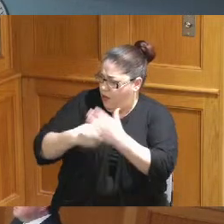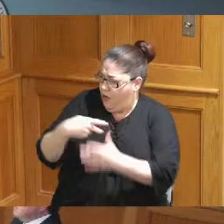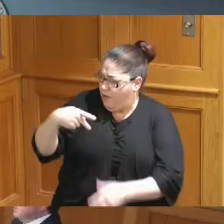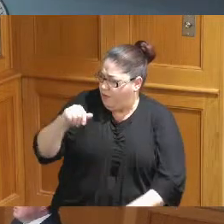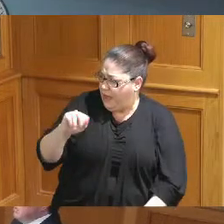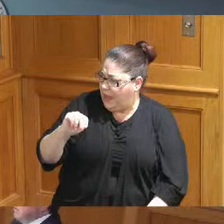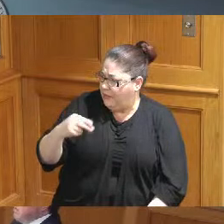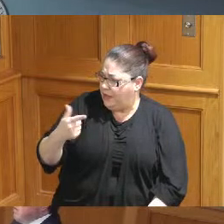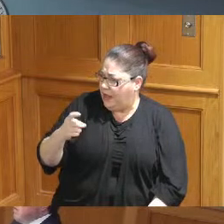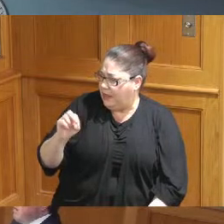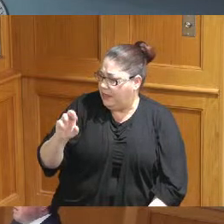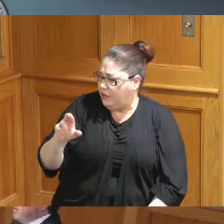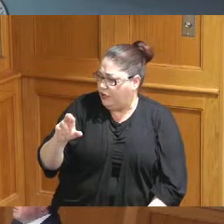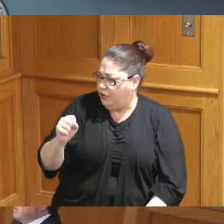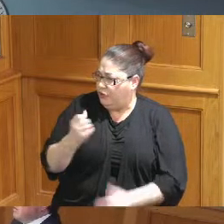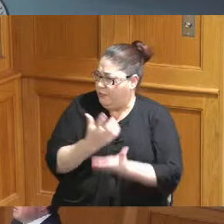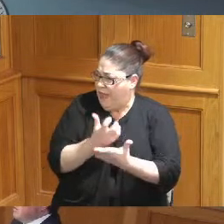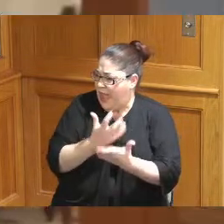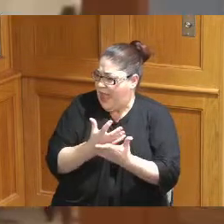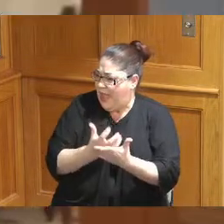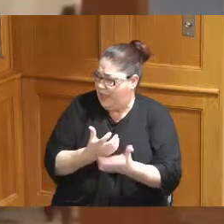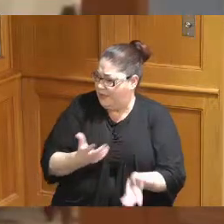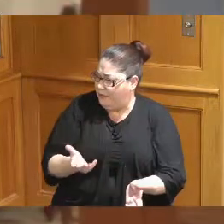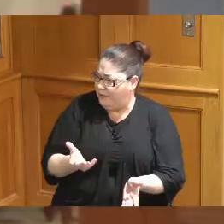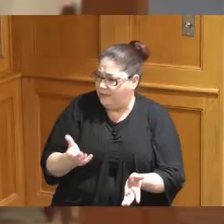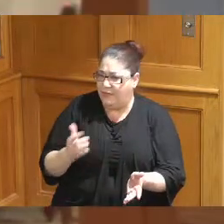I mean I would call everybody a panhandler I mean I think that's a bit